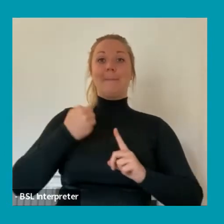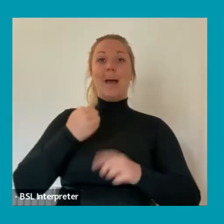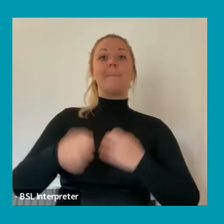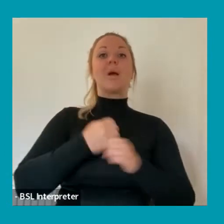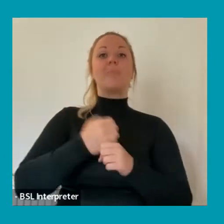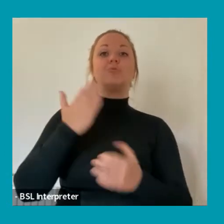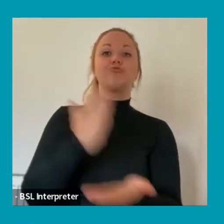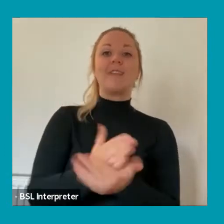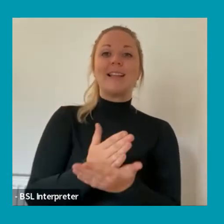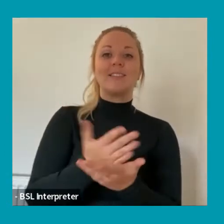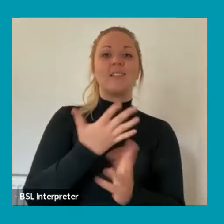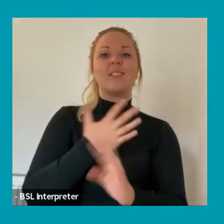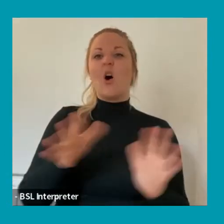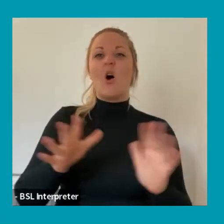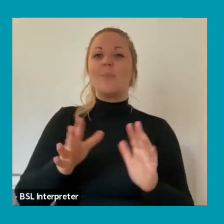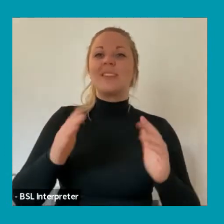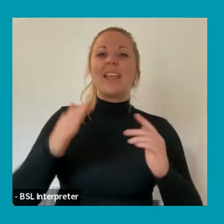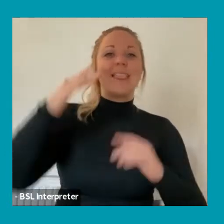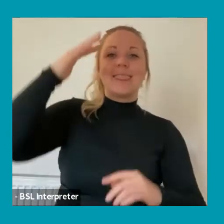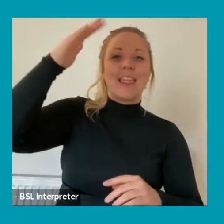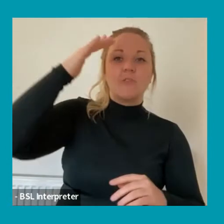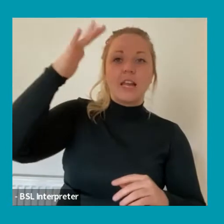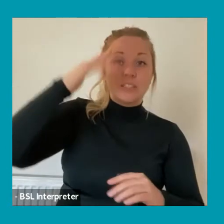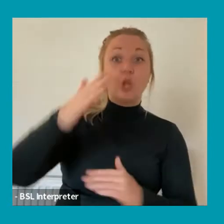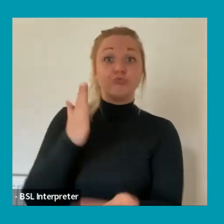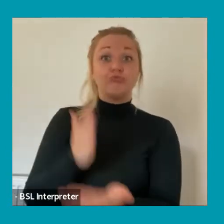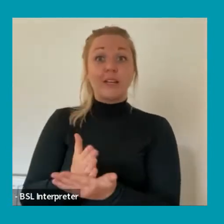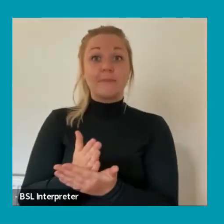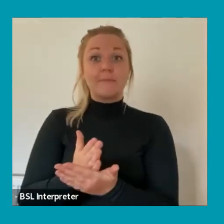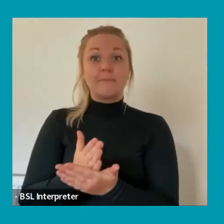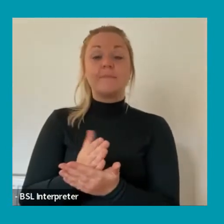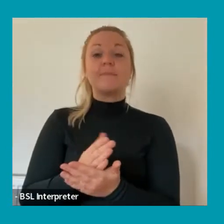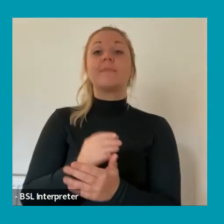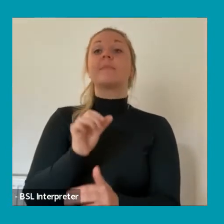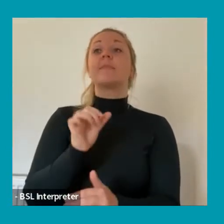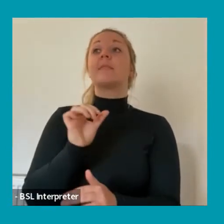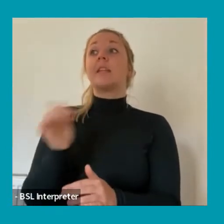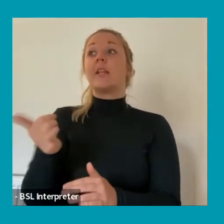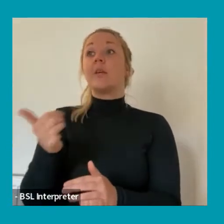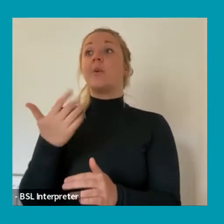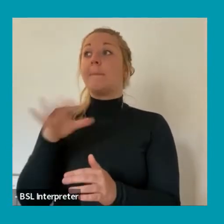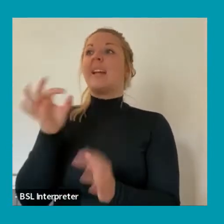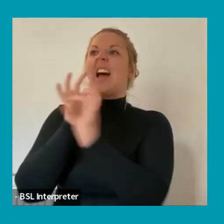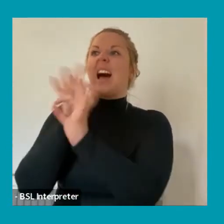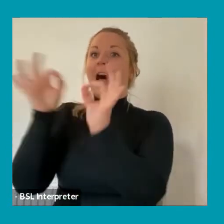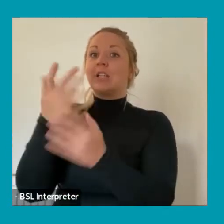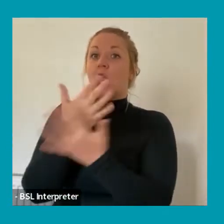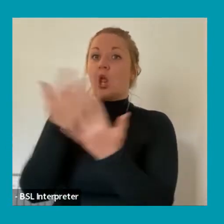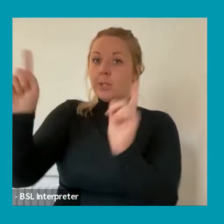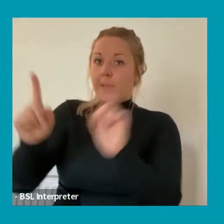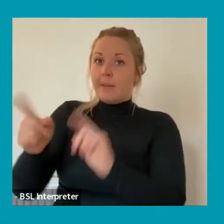Then we got a series of champions across the organisation, who could see the impact it was having on people.